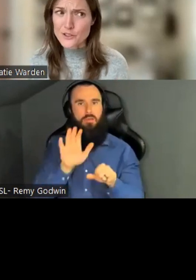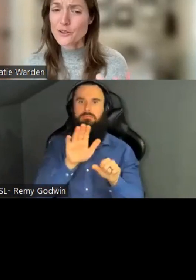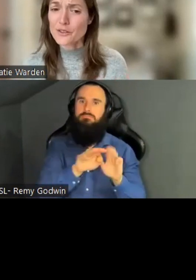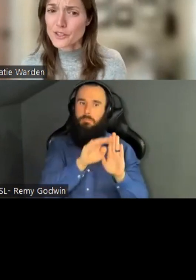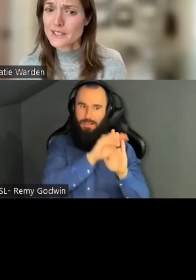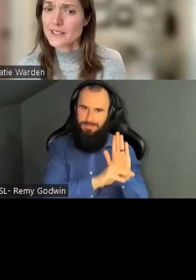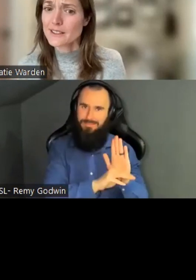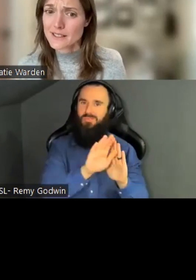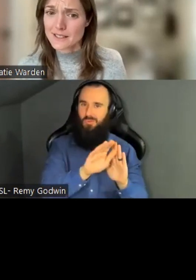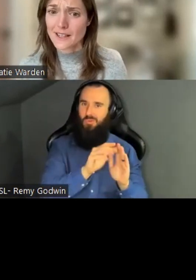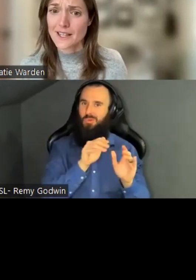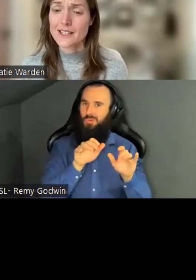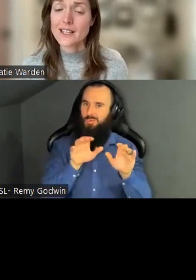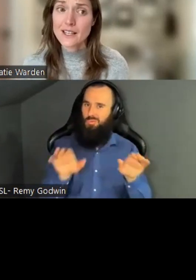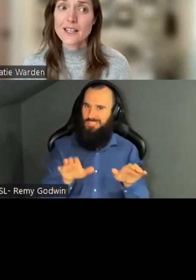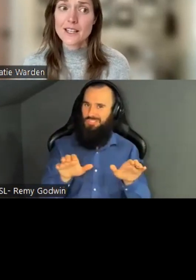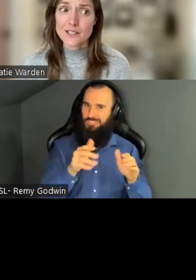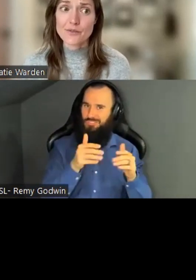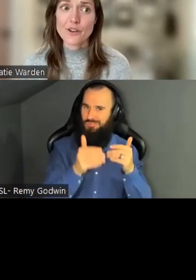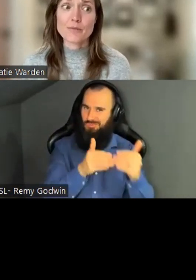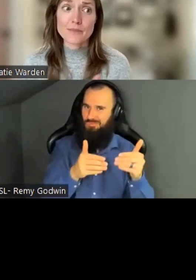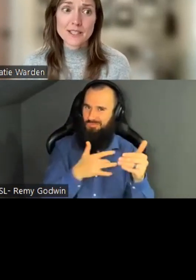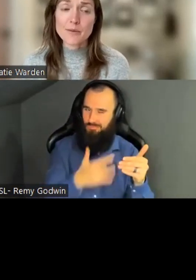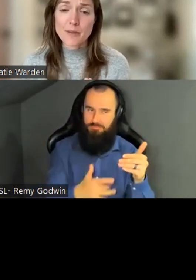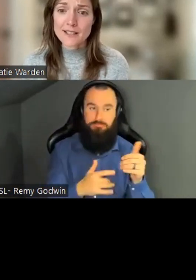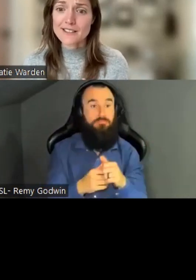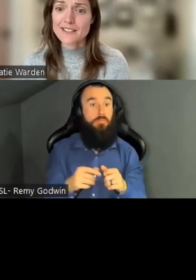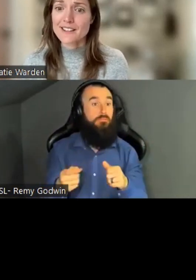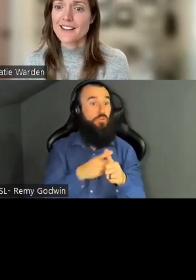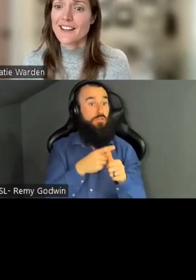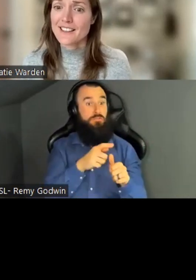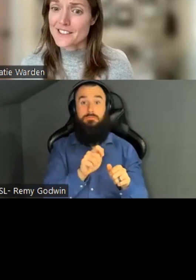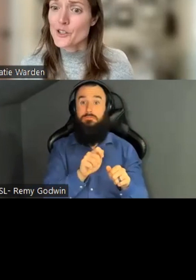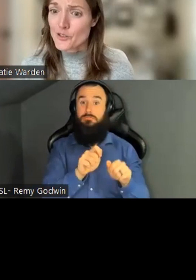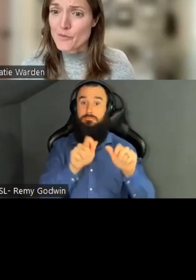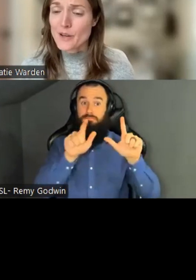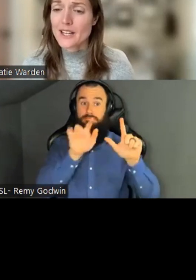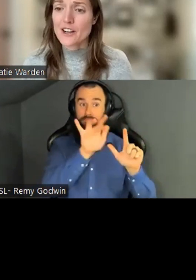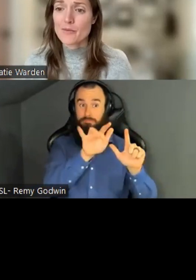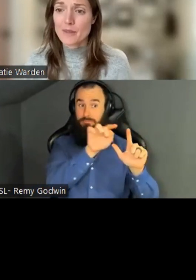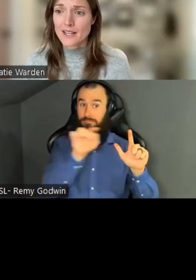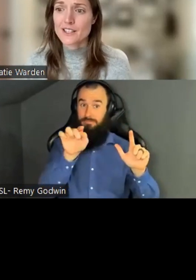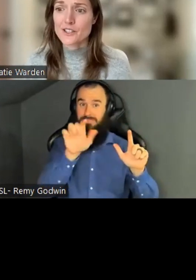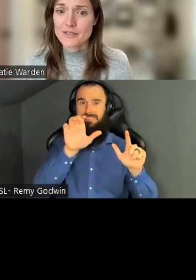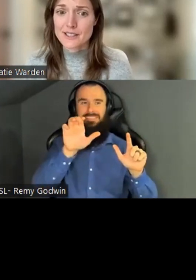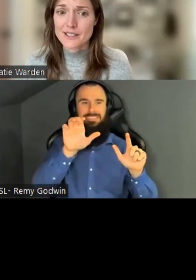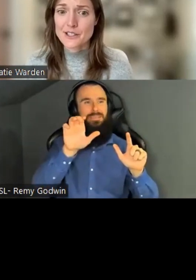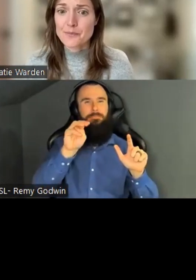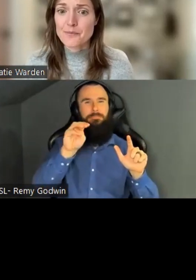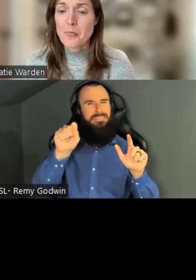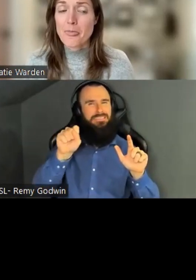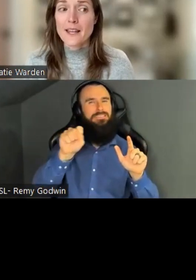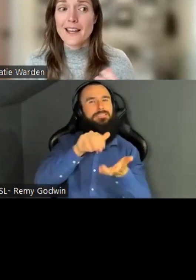And so the first link on the slide is from CMS, the Centers for Medicare and Medicaid Services.